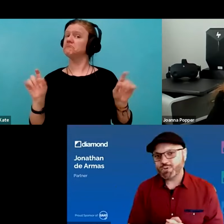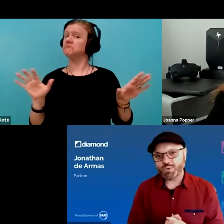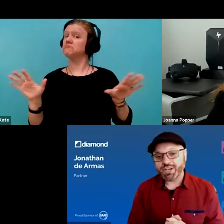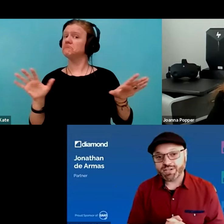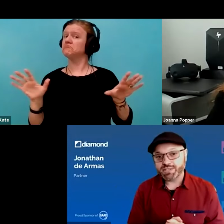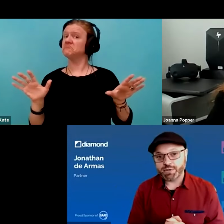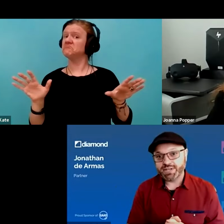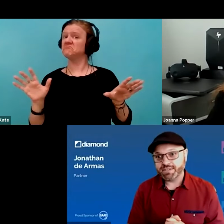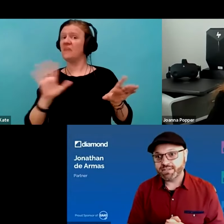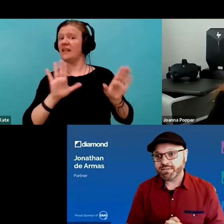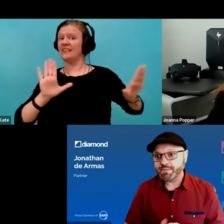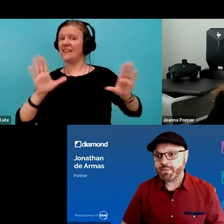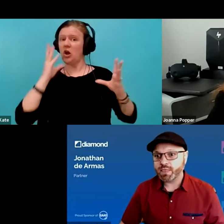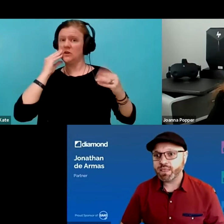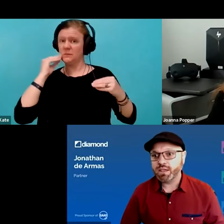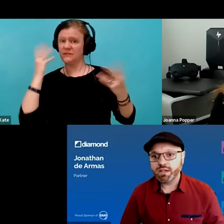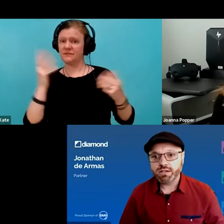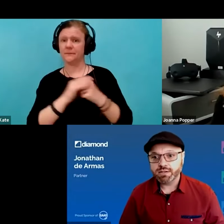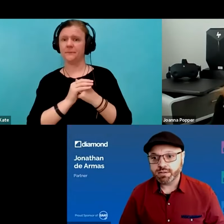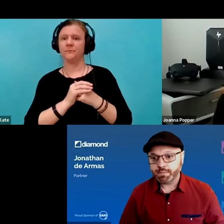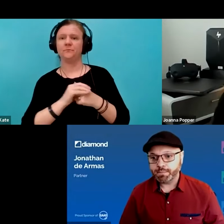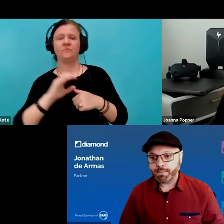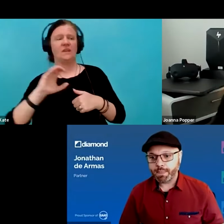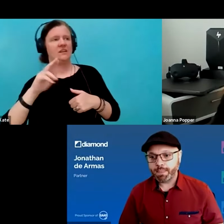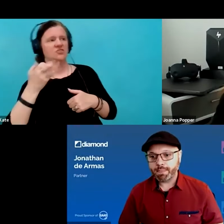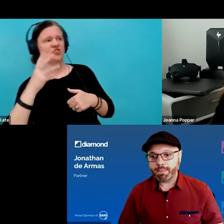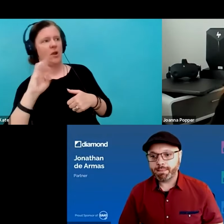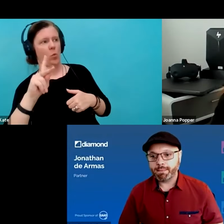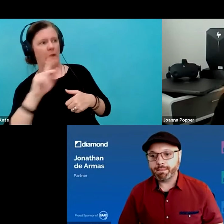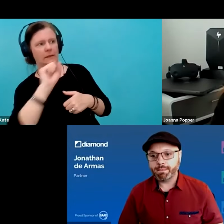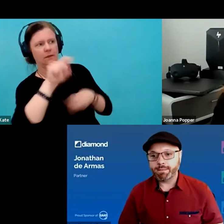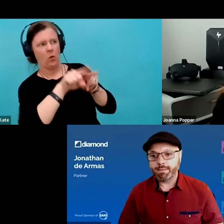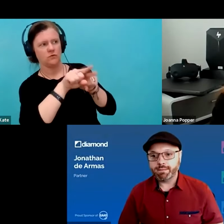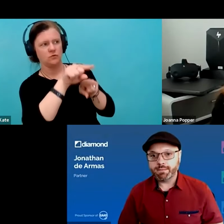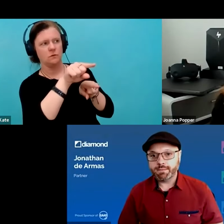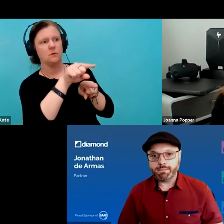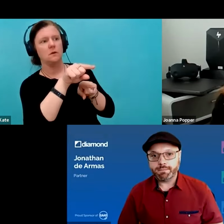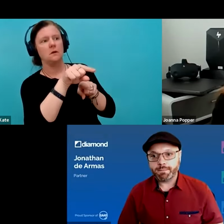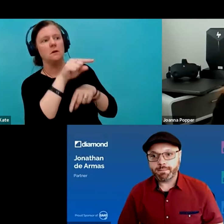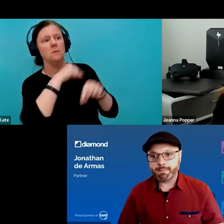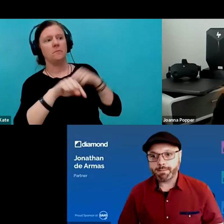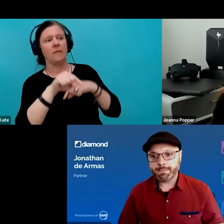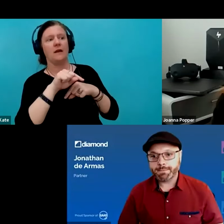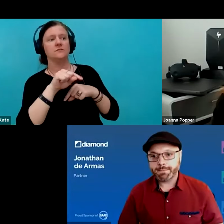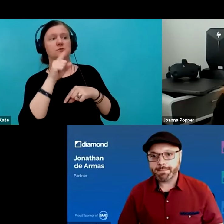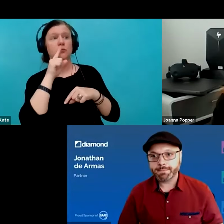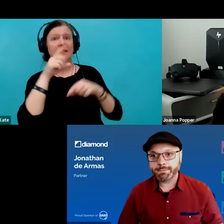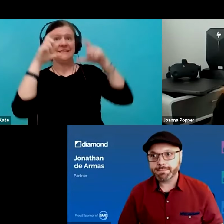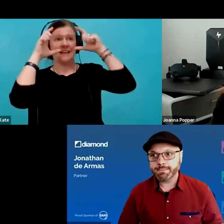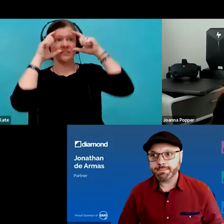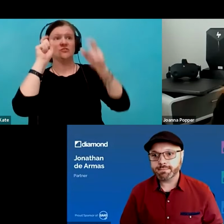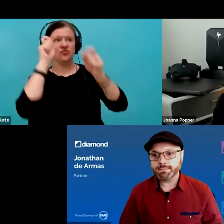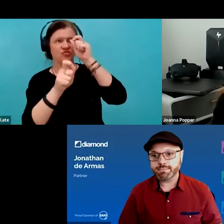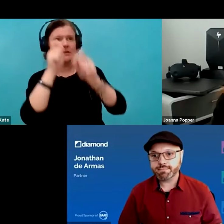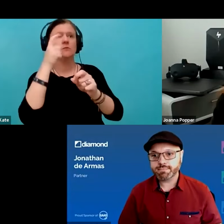Jonathan de Armas: What their experiences Chadwick Turner: Jonathan. A couple points and it actually also ties back to kind of the refresh of these headsets. It's another shout out to like what he's